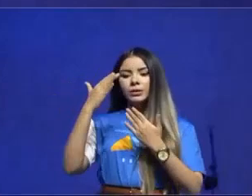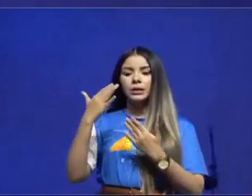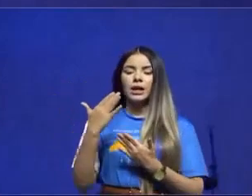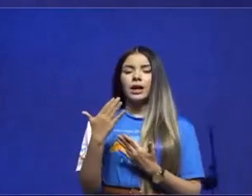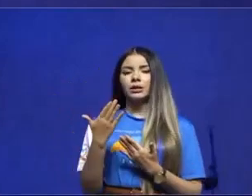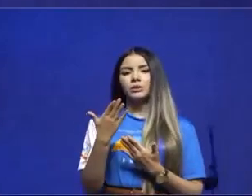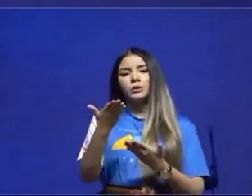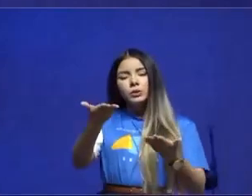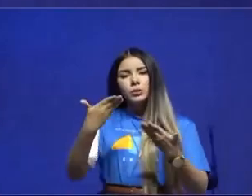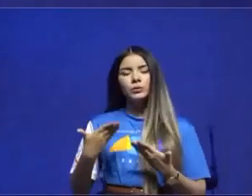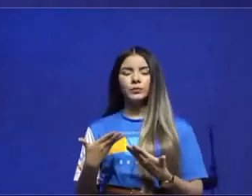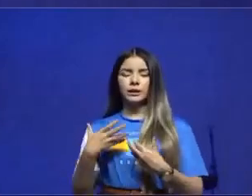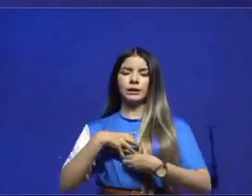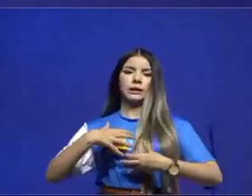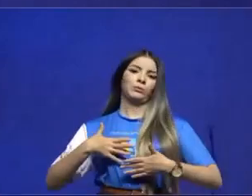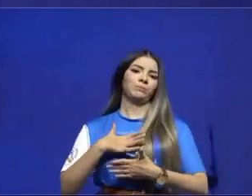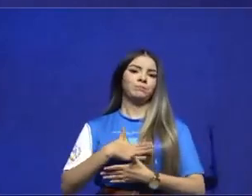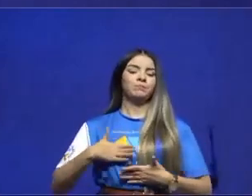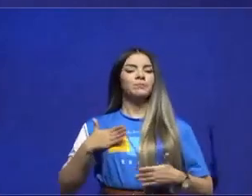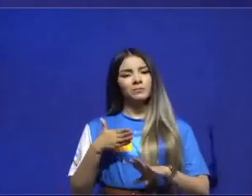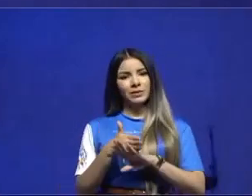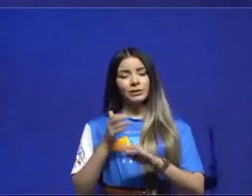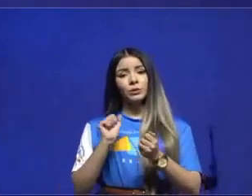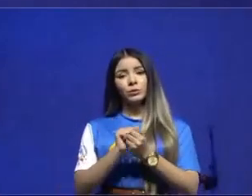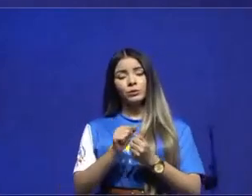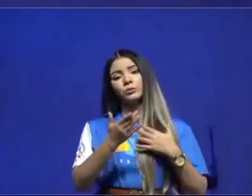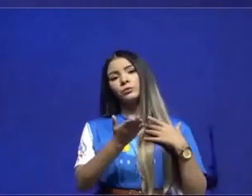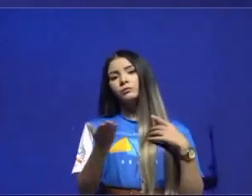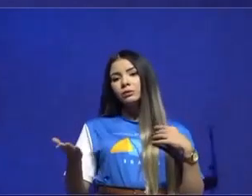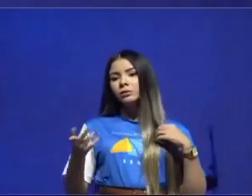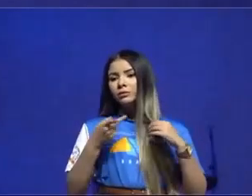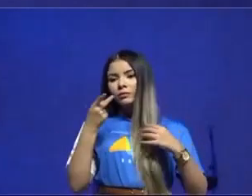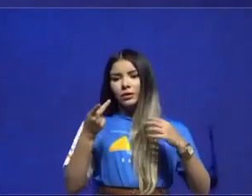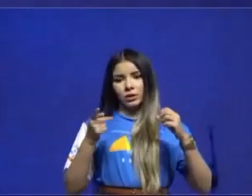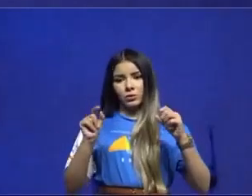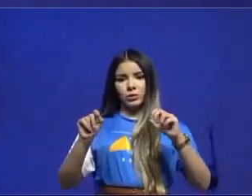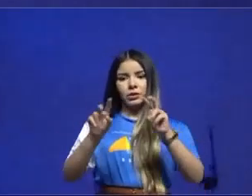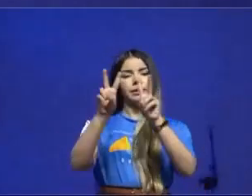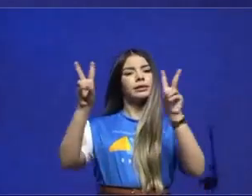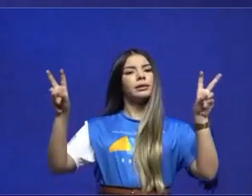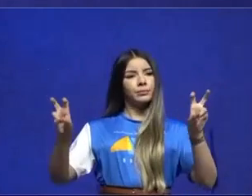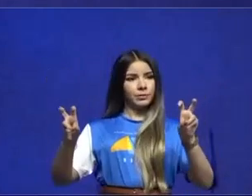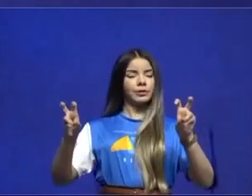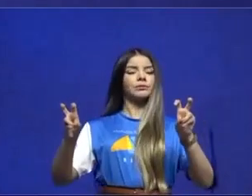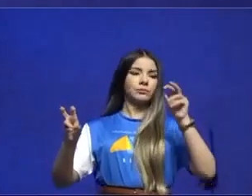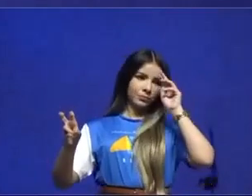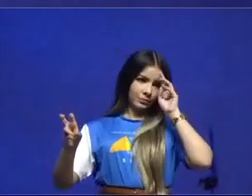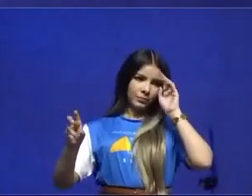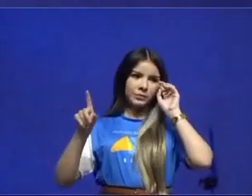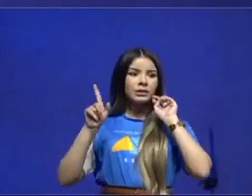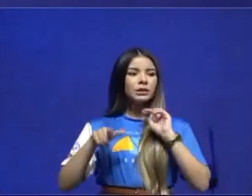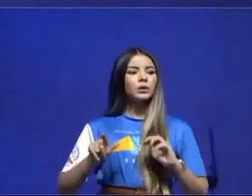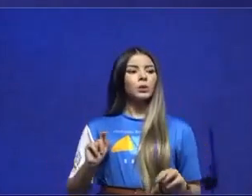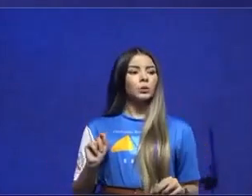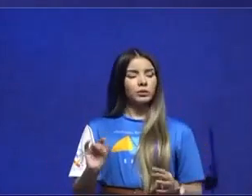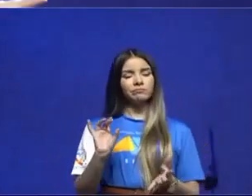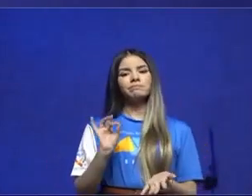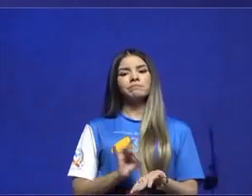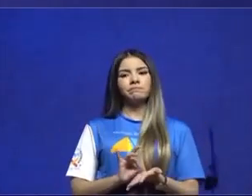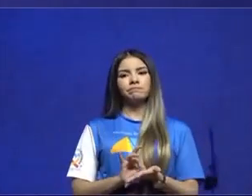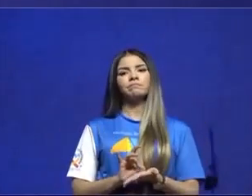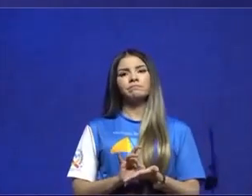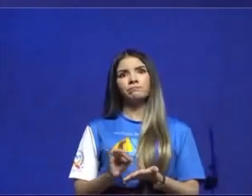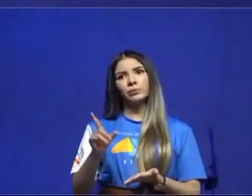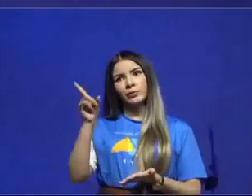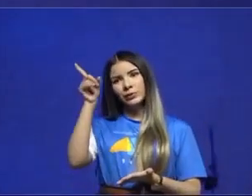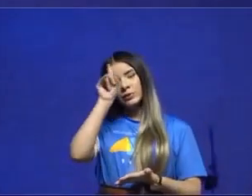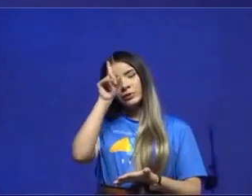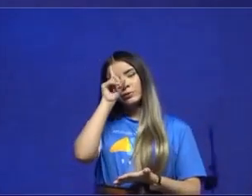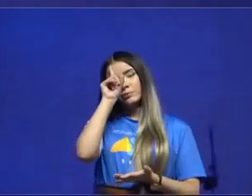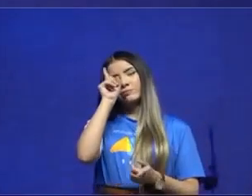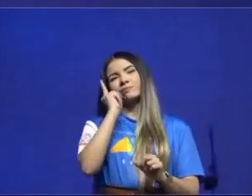I am very pleased to be here with you talking about a topic, a condition that is in fact part of my daily life and I hope